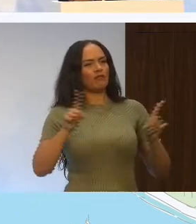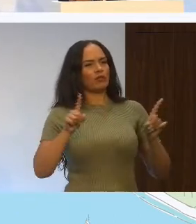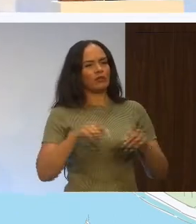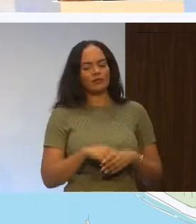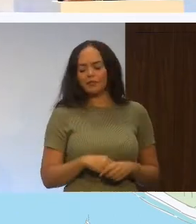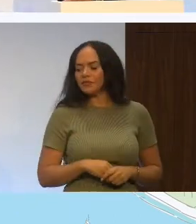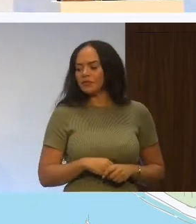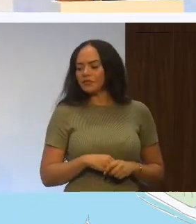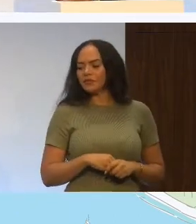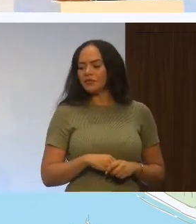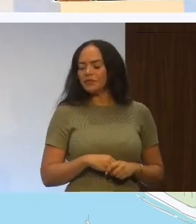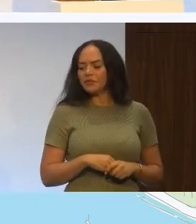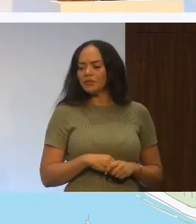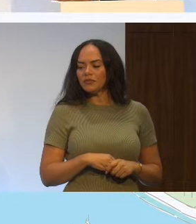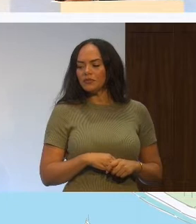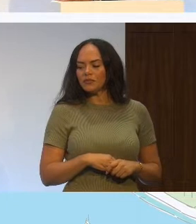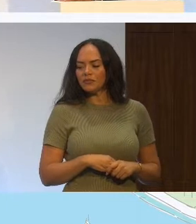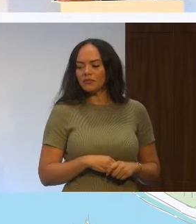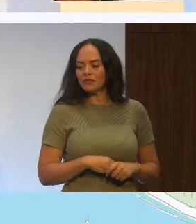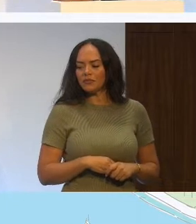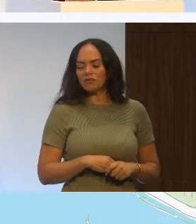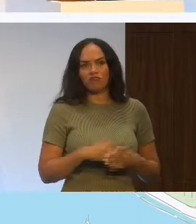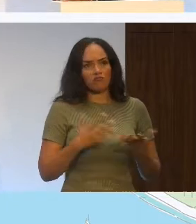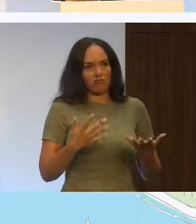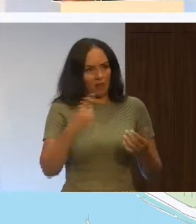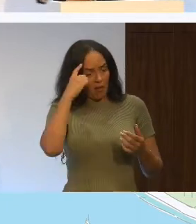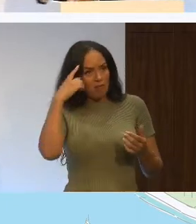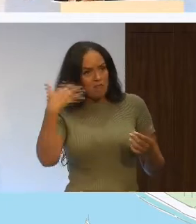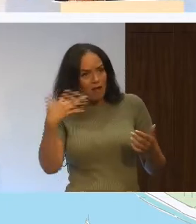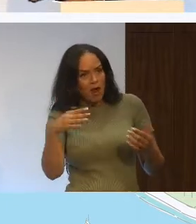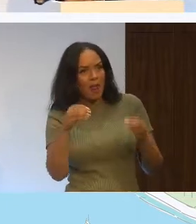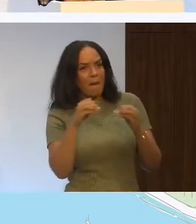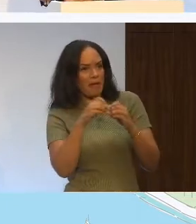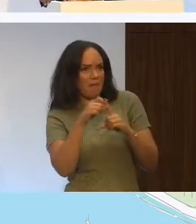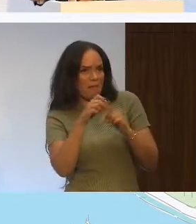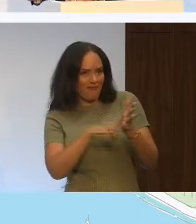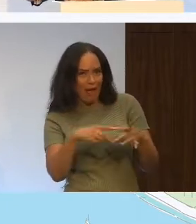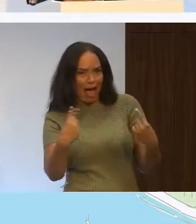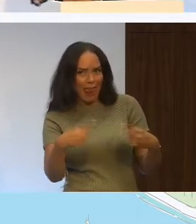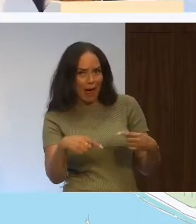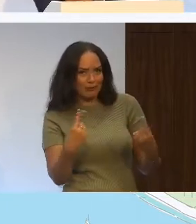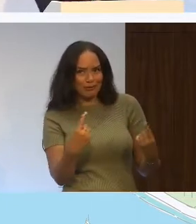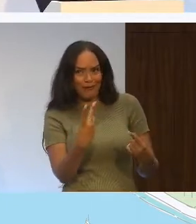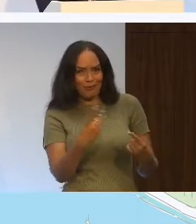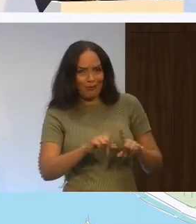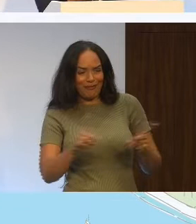because some patients with migraine I mean, you are allowed to have migraine on BPPV. I mean, you can have two different things and this is actually quite common